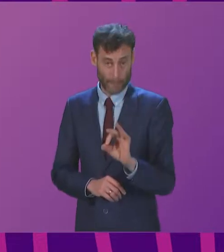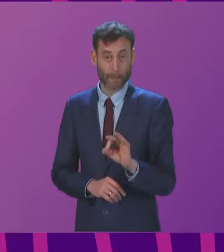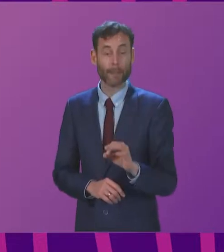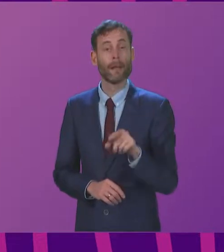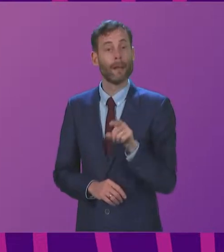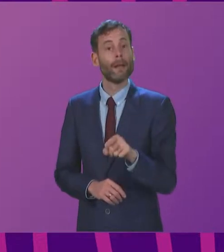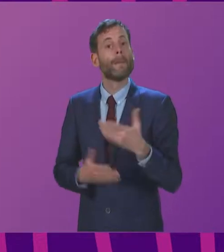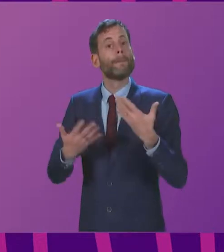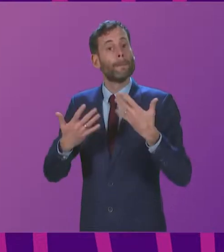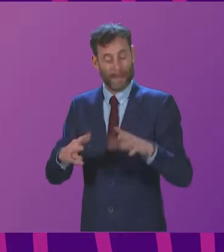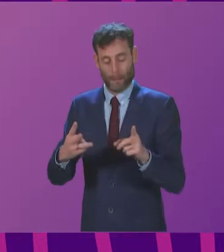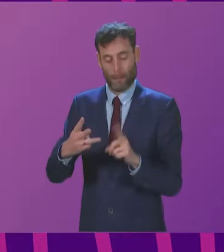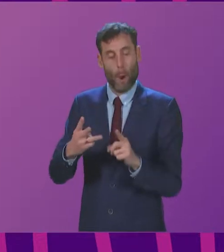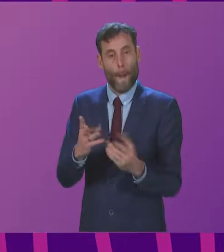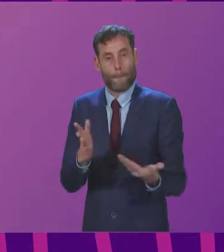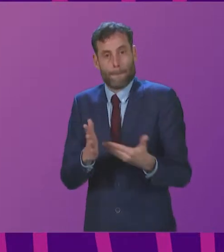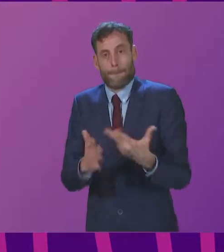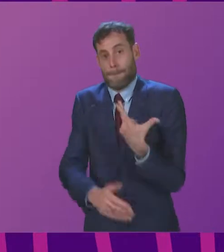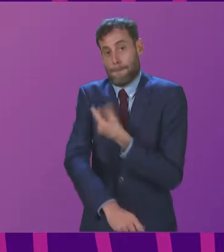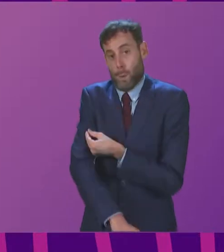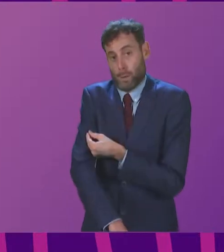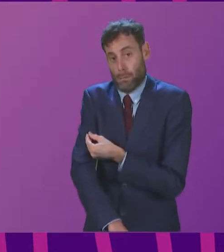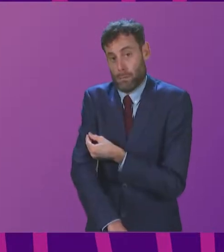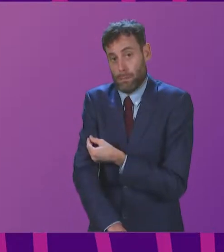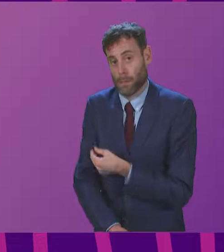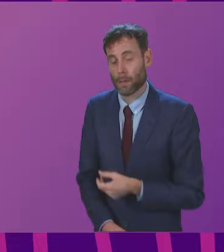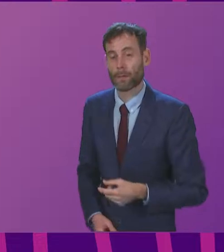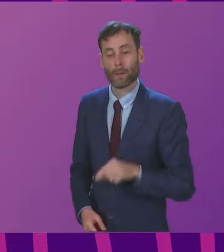so far, had a booster vaccination or a third dose of vaccine. Within the most vulnerable groups,